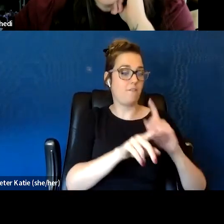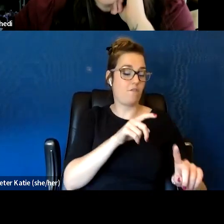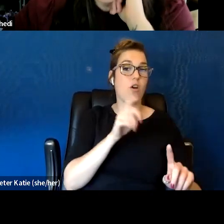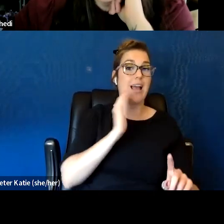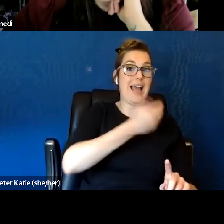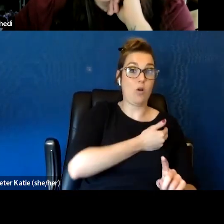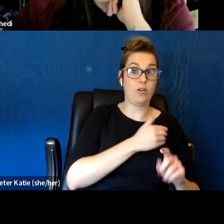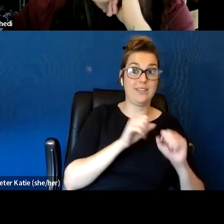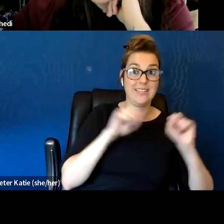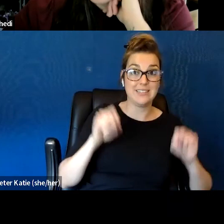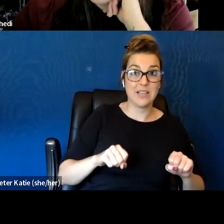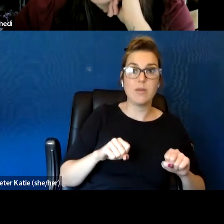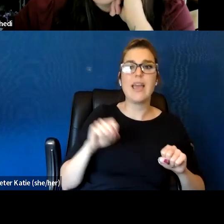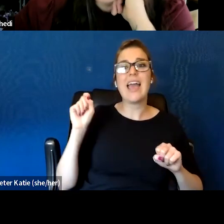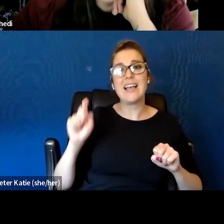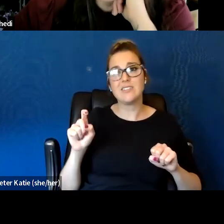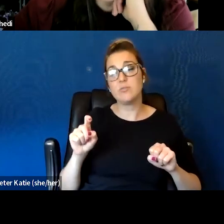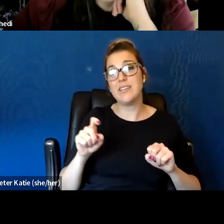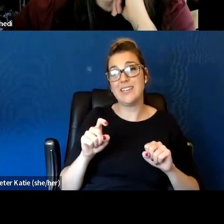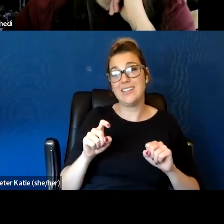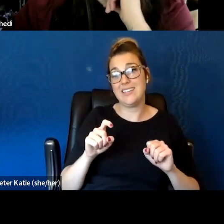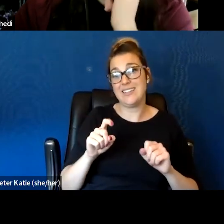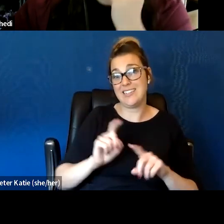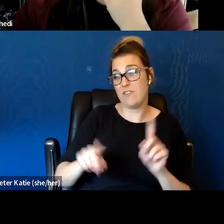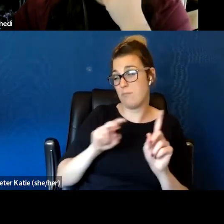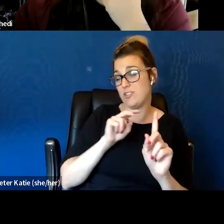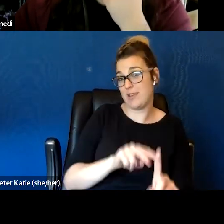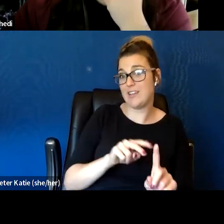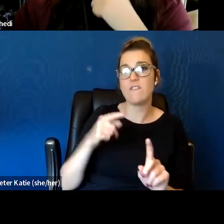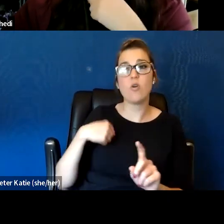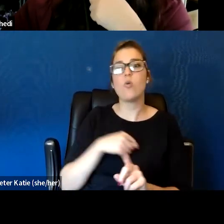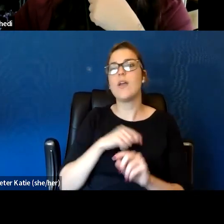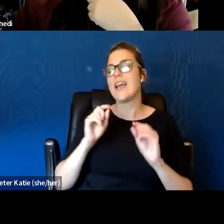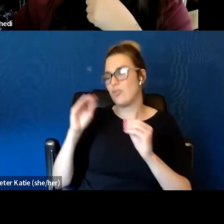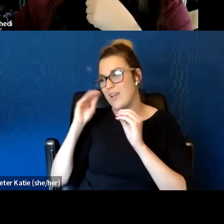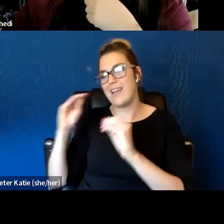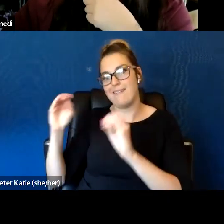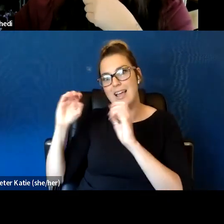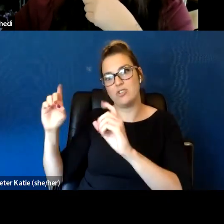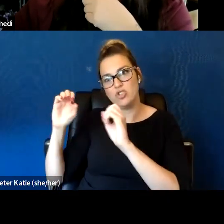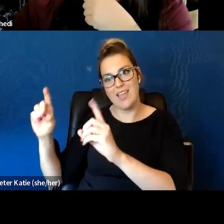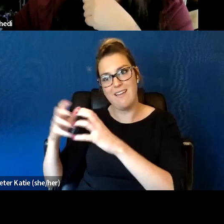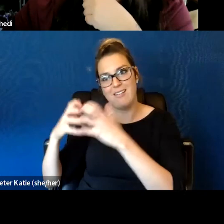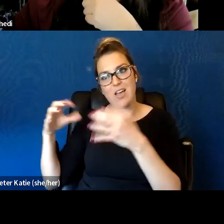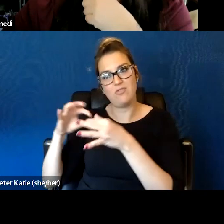and be low barriers. So we did a lot of education around where we're coming from, as far as all services should be voluntary.